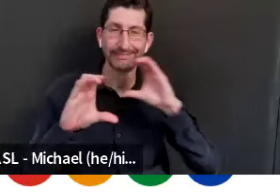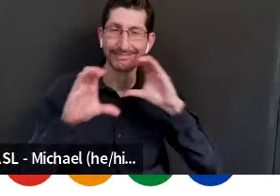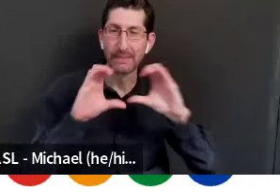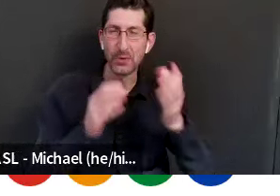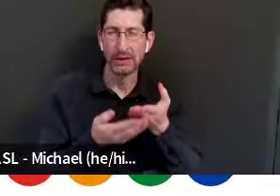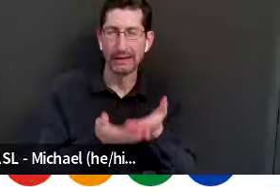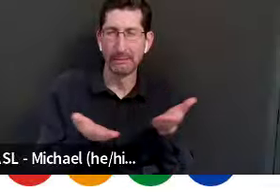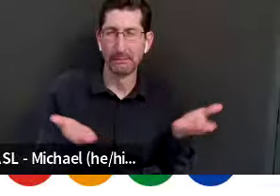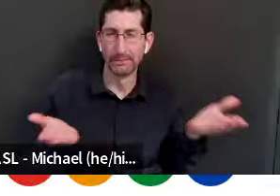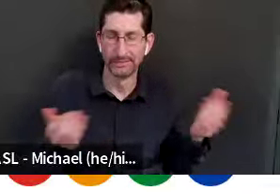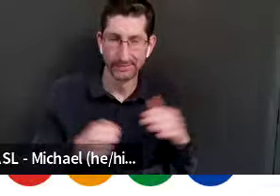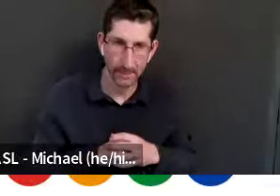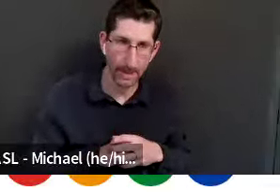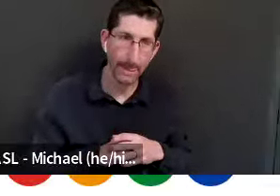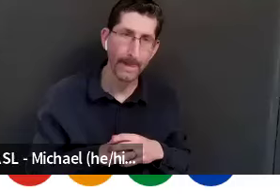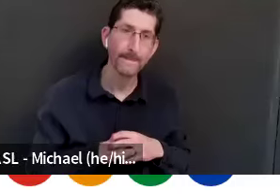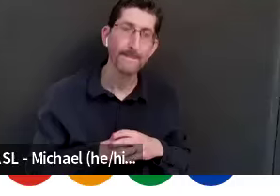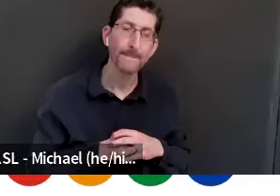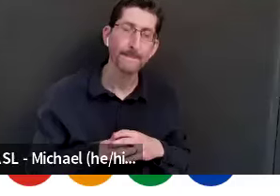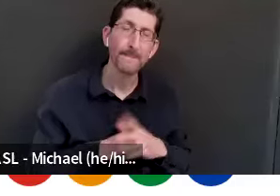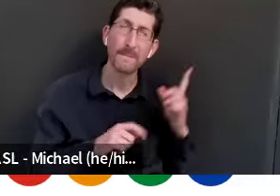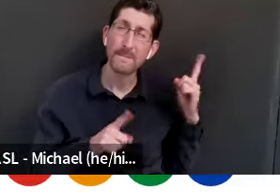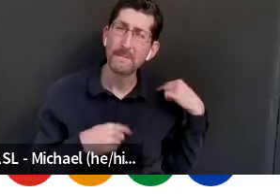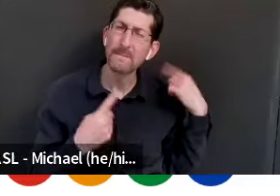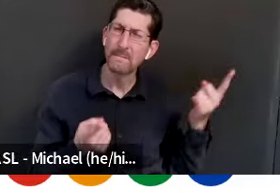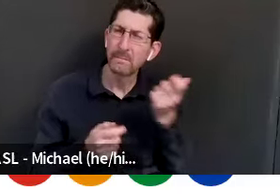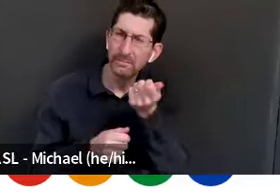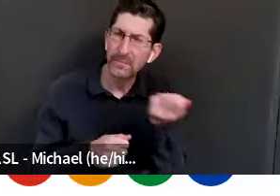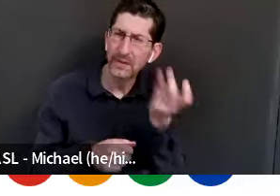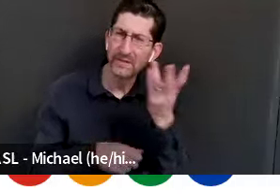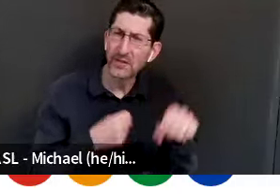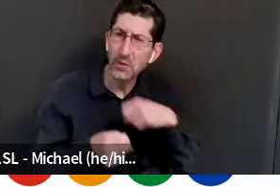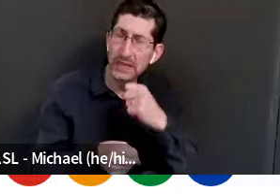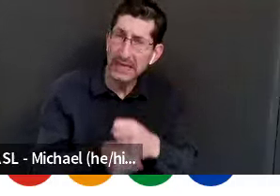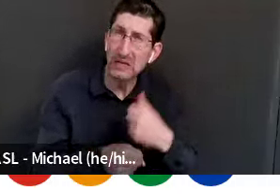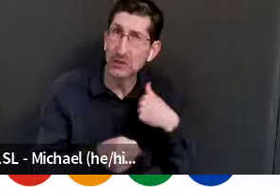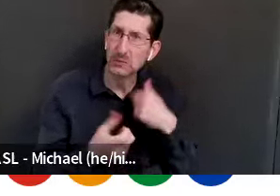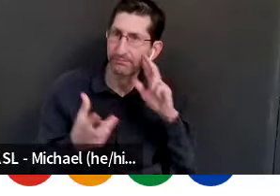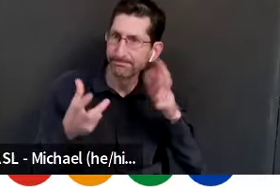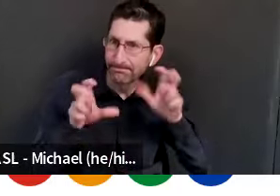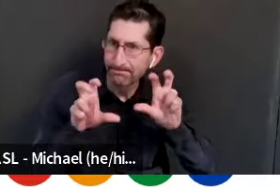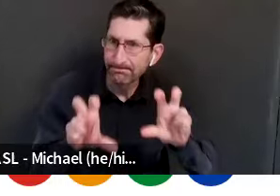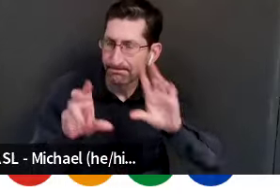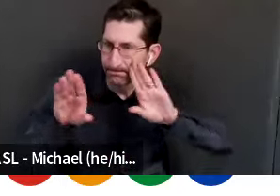THE THIRD AREA WILL FOCUS ON OUR COMMUNICATION, COMMUNICATION MATERIALS. THIS IS AN AREA WHERE WE HAVE IN